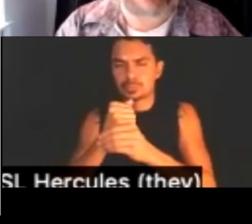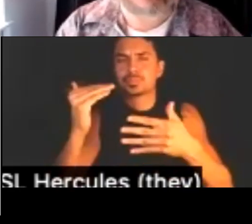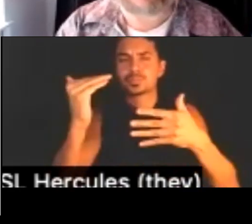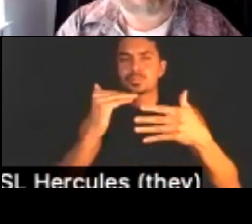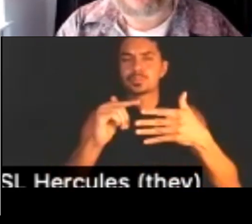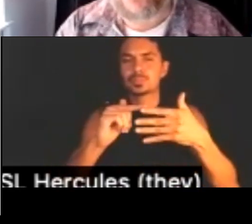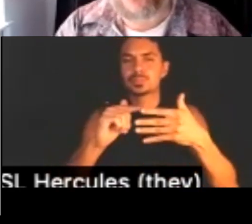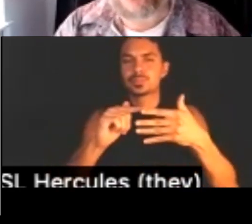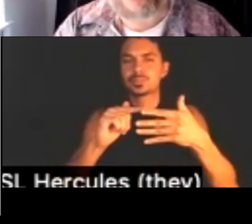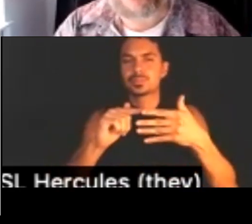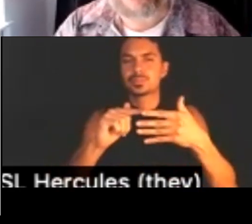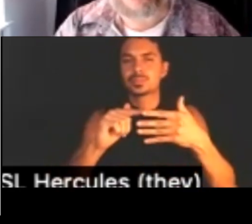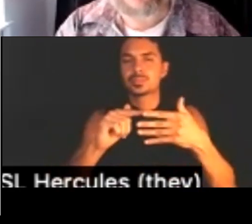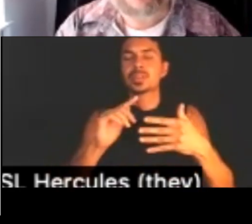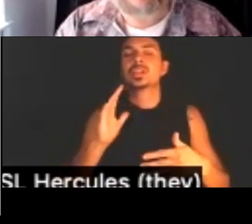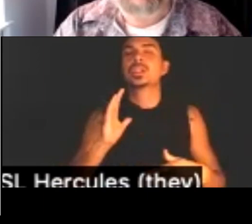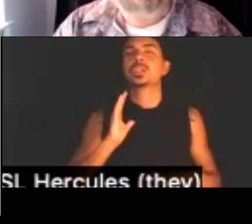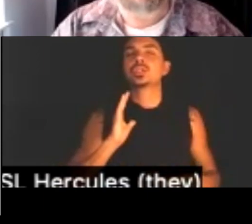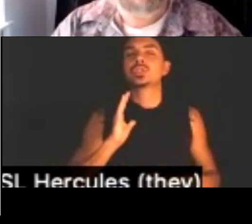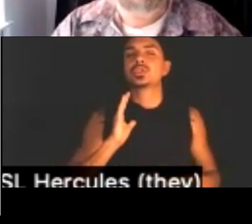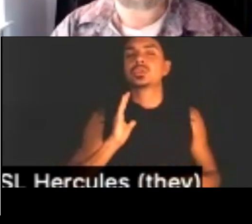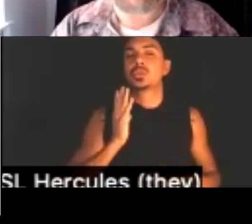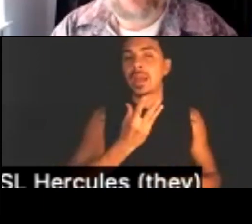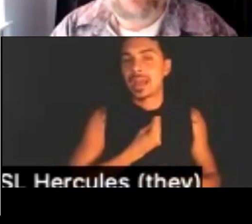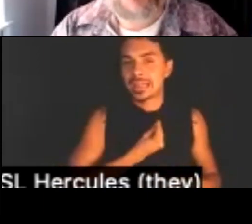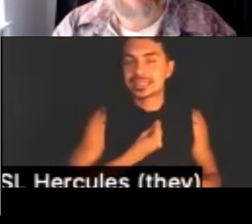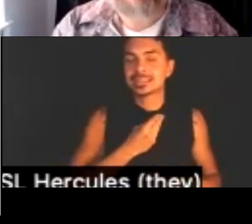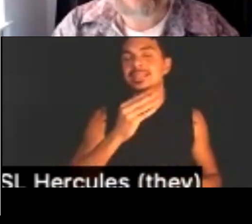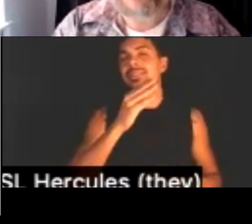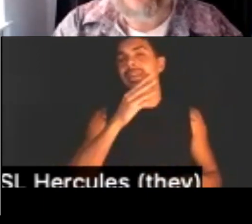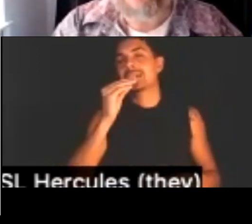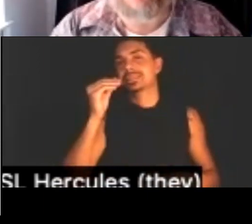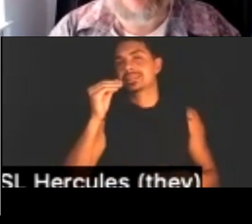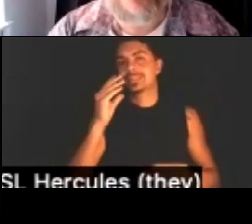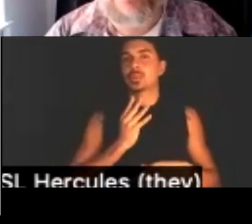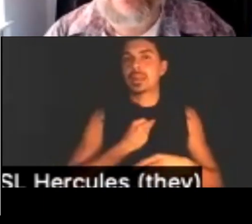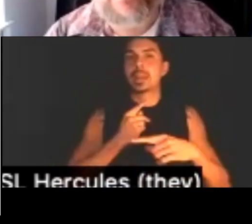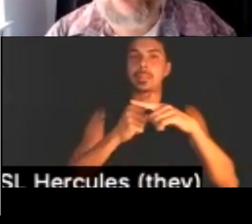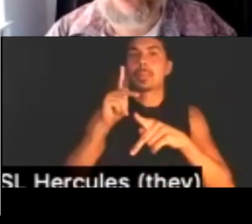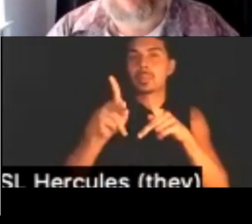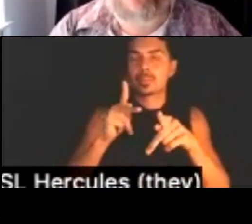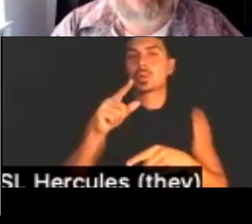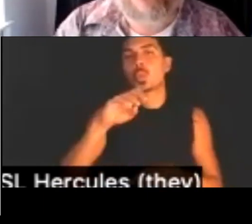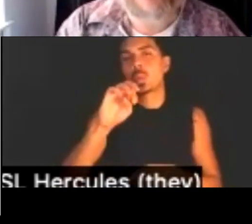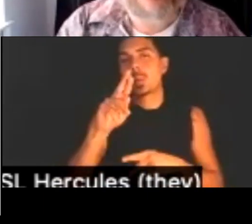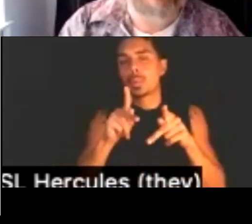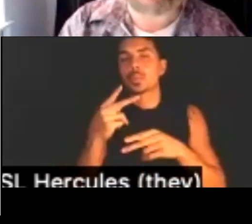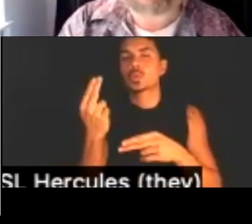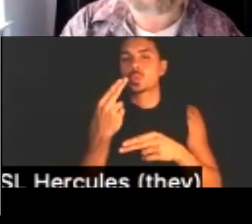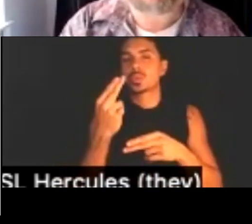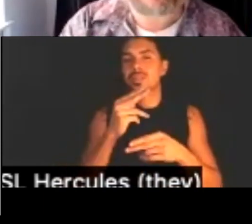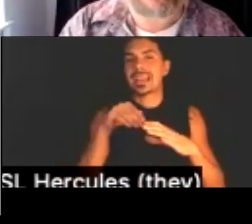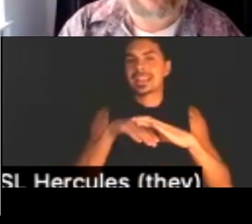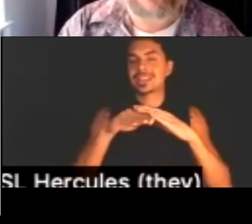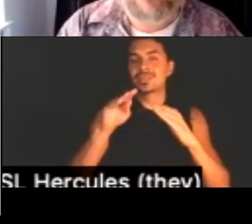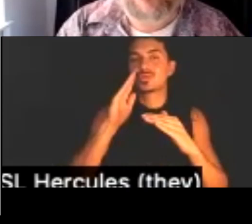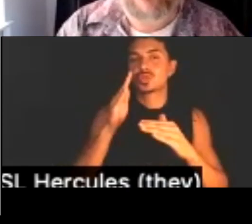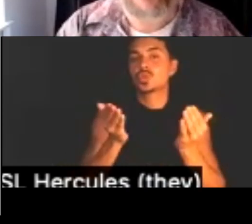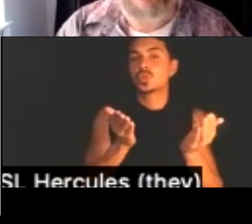accessing mental health services or mental health systems. We'll look at how providers can reduce some of those barriers